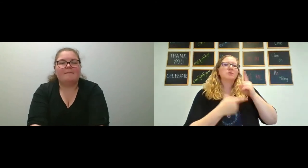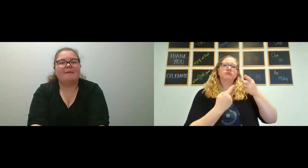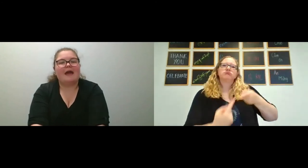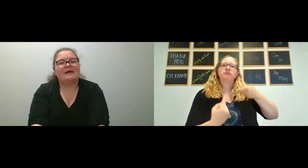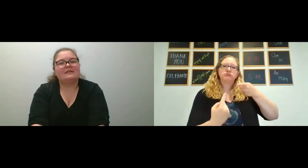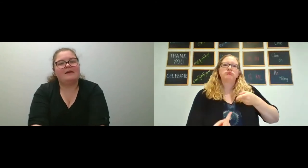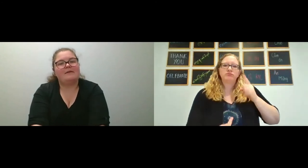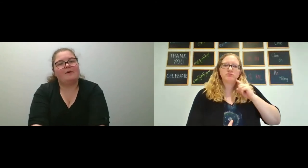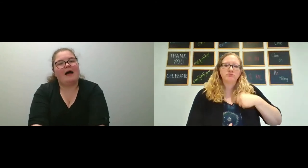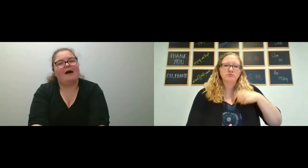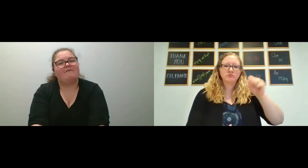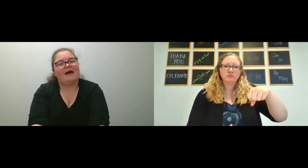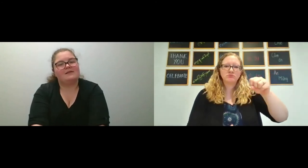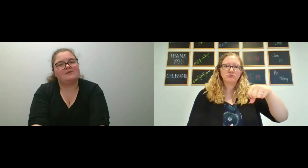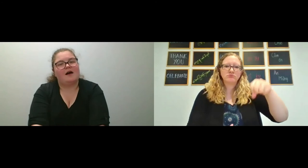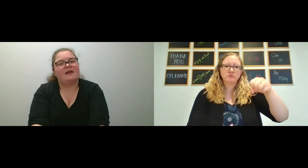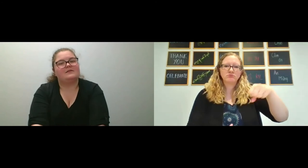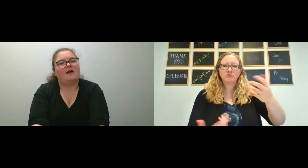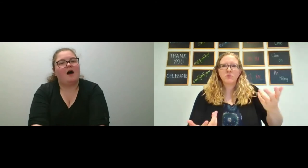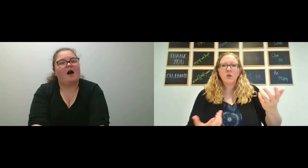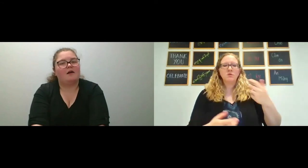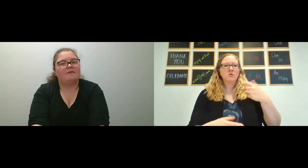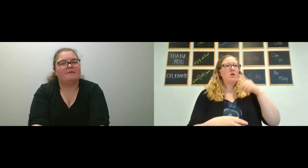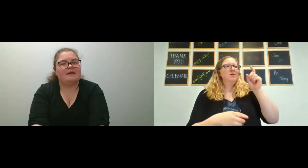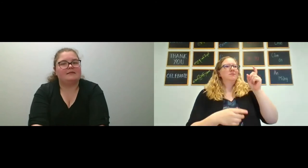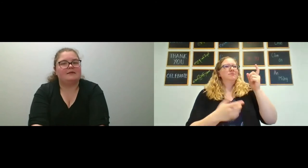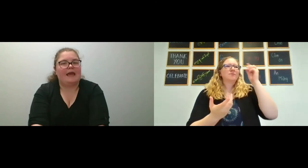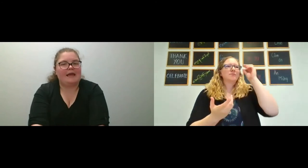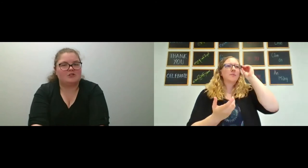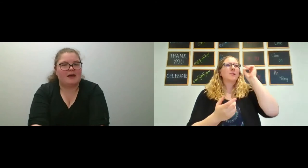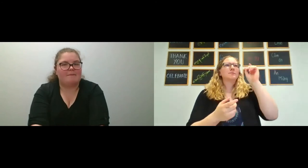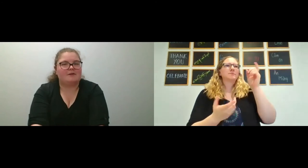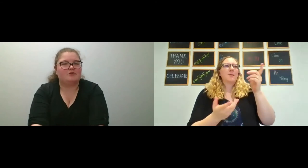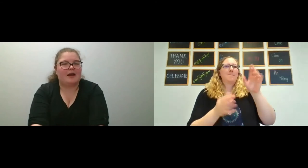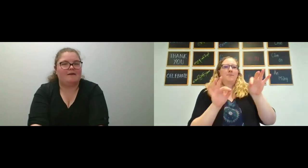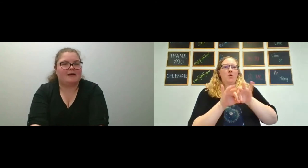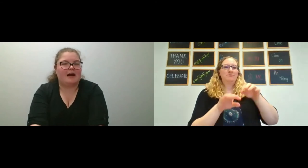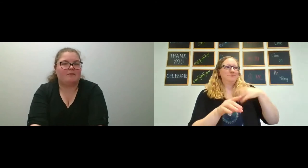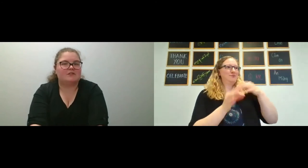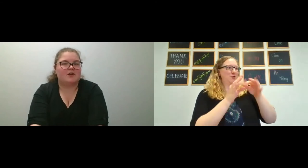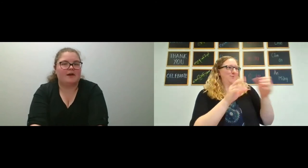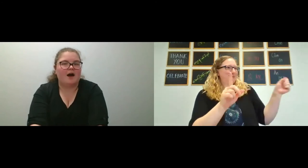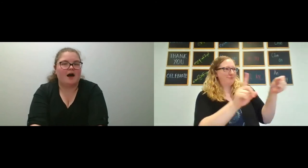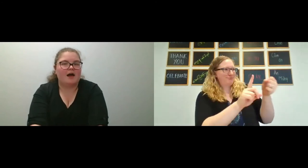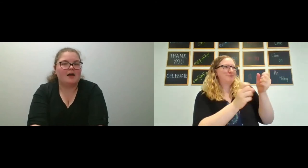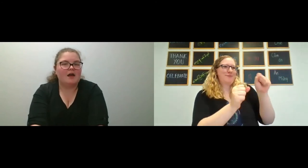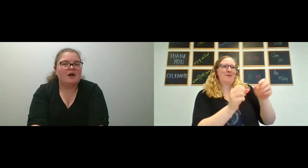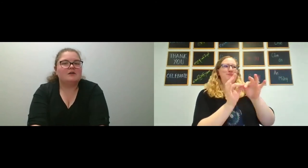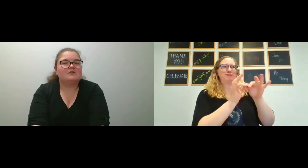But because people have masks on, it's a lot harder for me to gauge them and try to figure out what's going on.